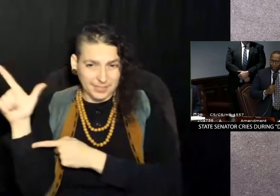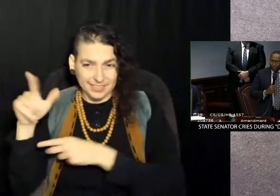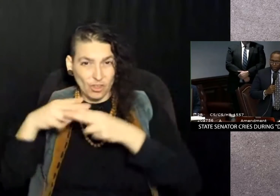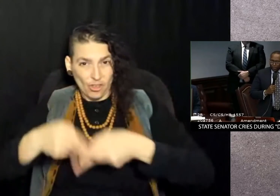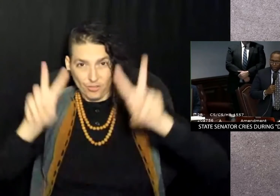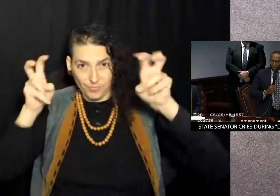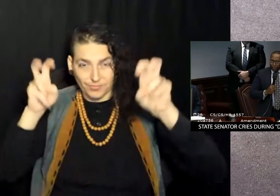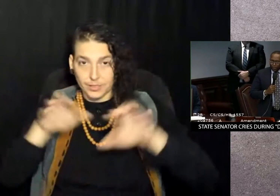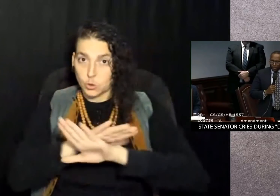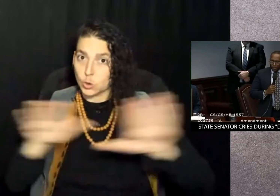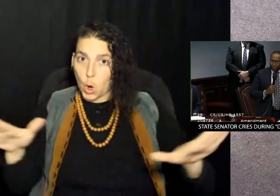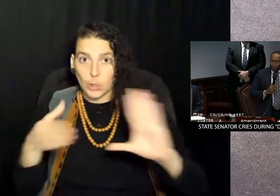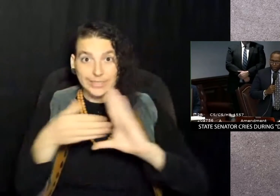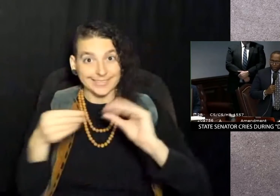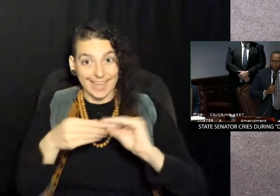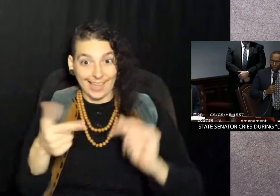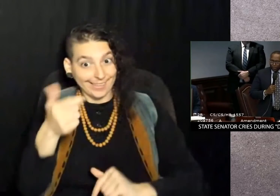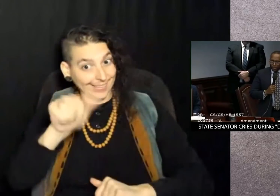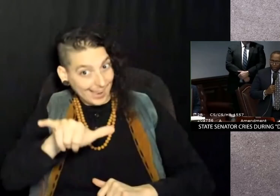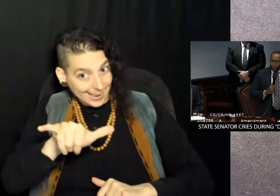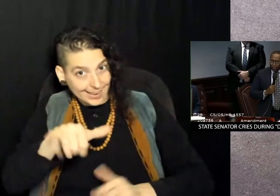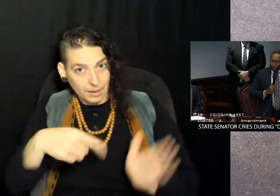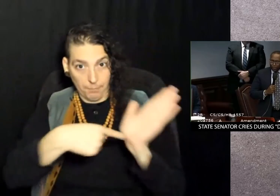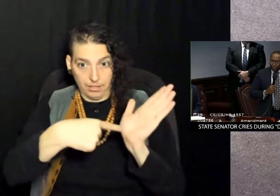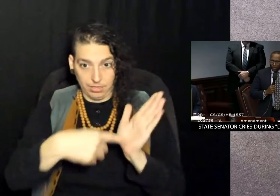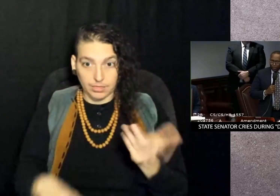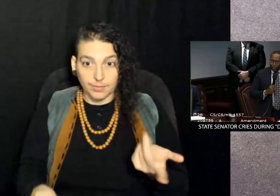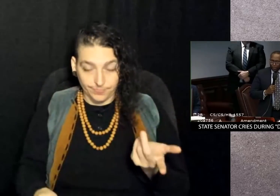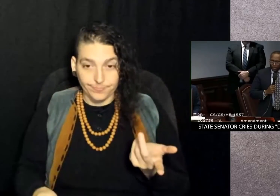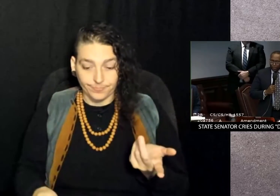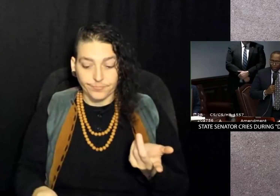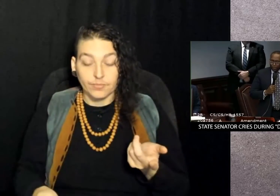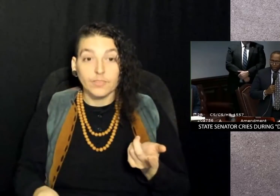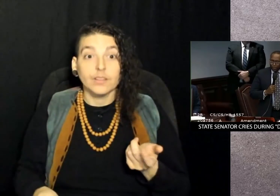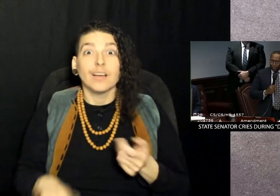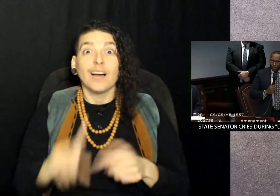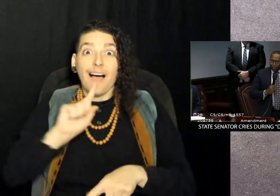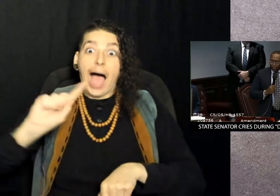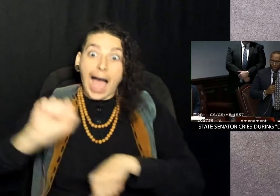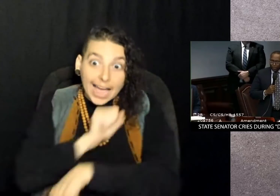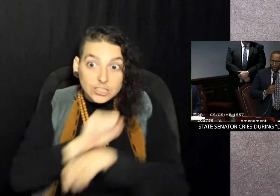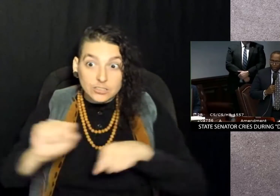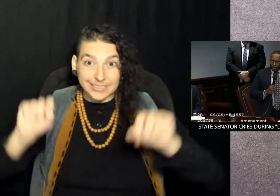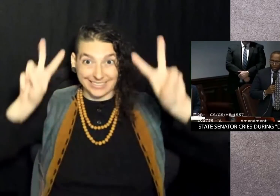out against a controversial bill called the don't say gay bill